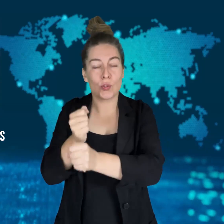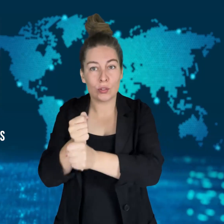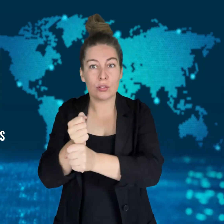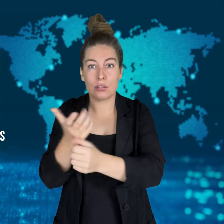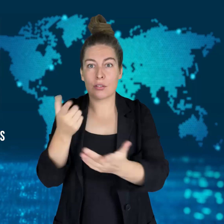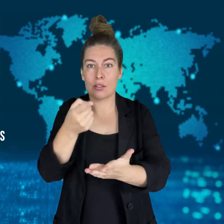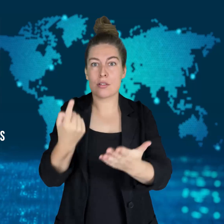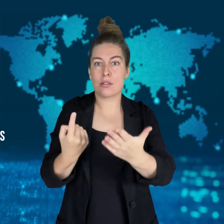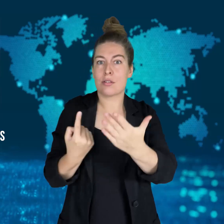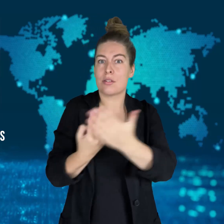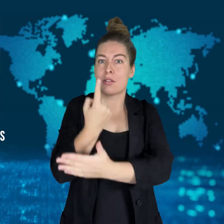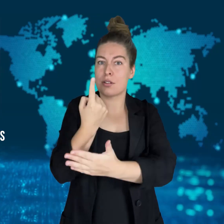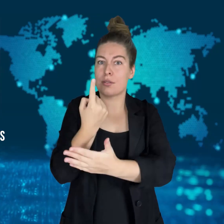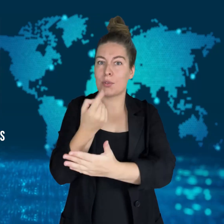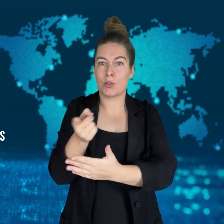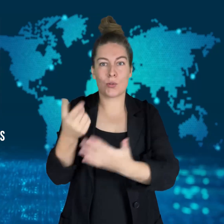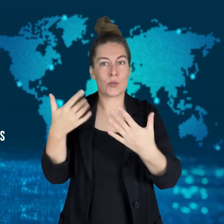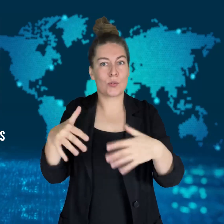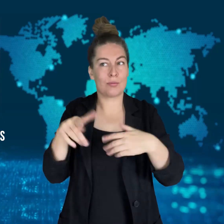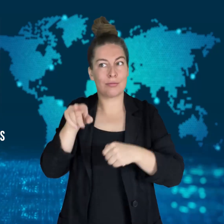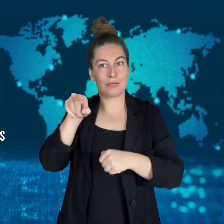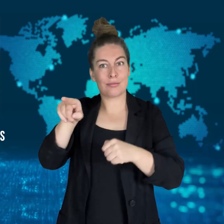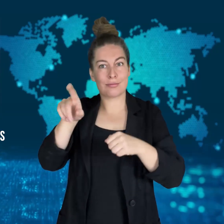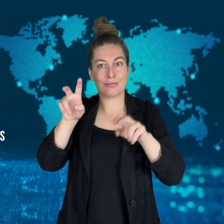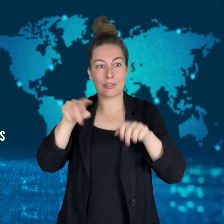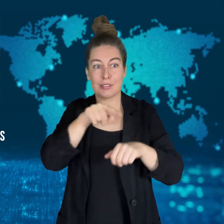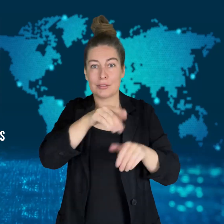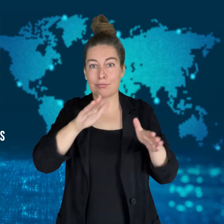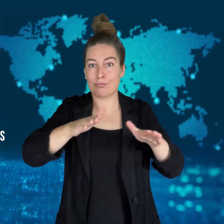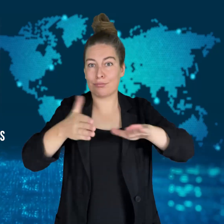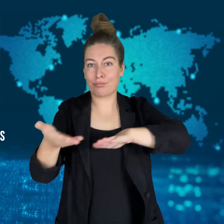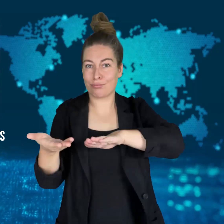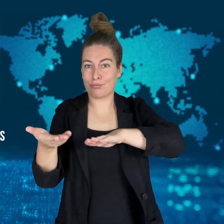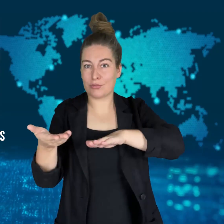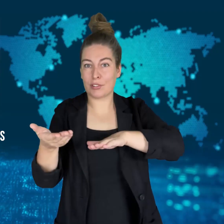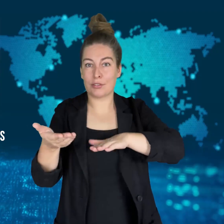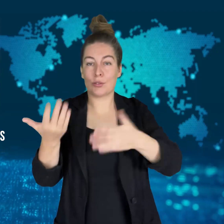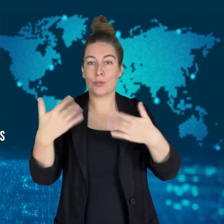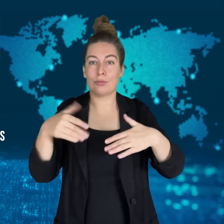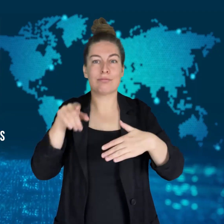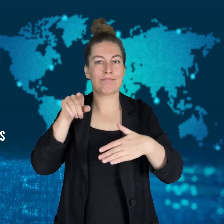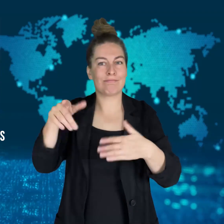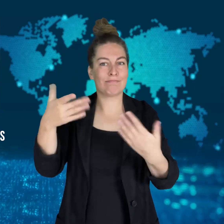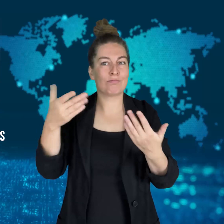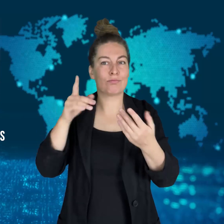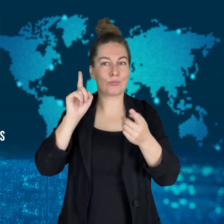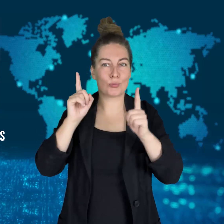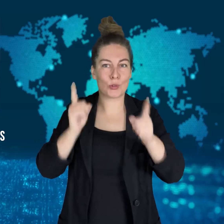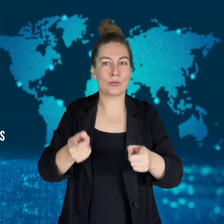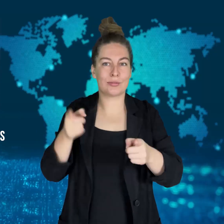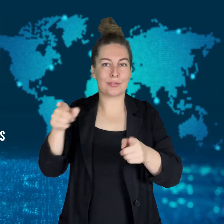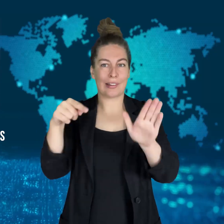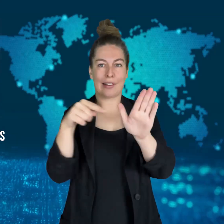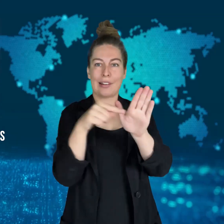The pilot of the craft, Alain C, worked for a parachuting school.